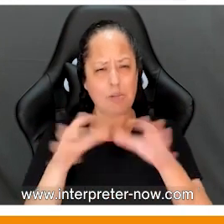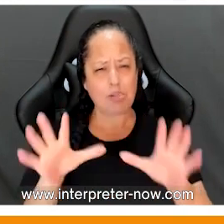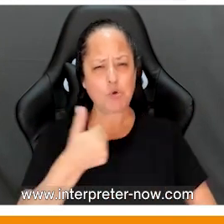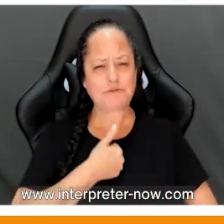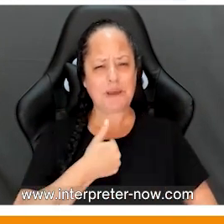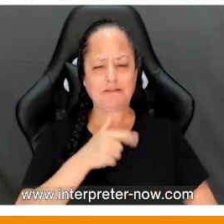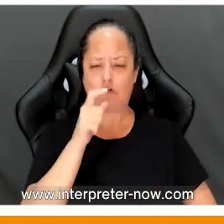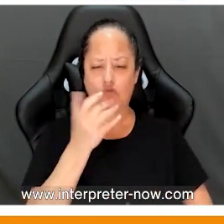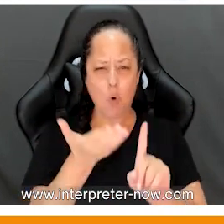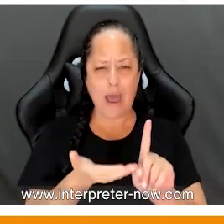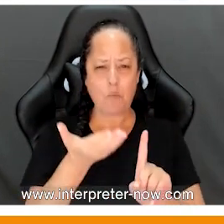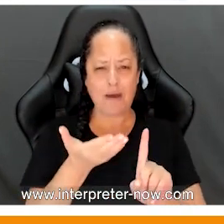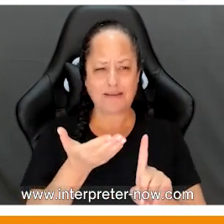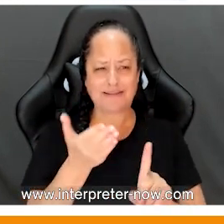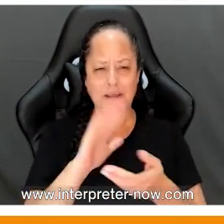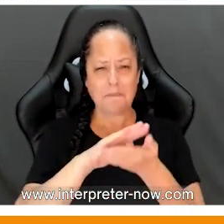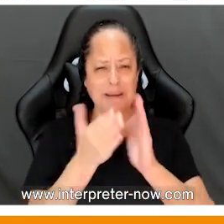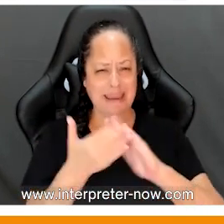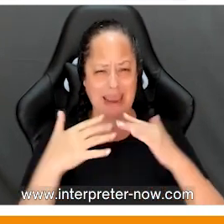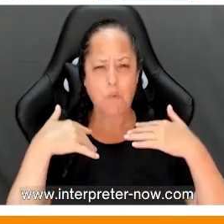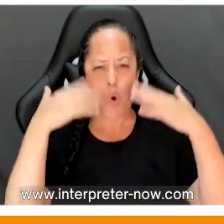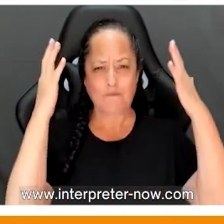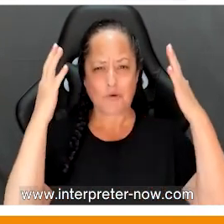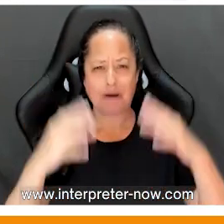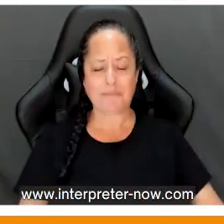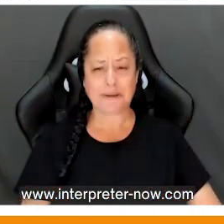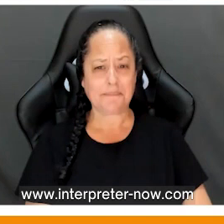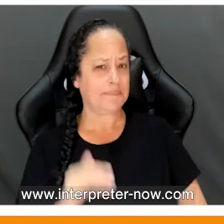and who I was, and it just became overwhelming.